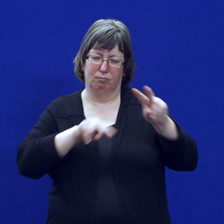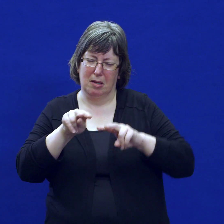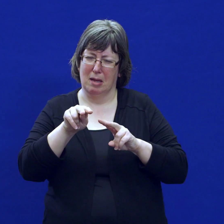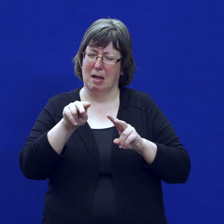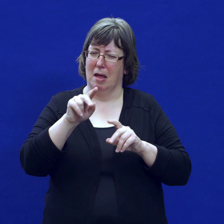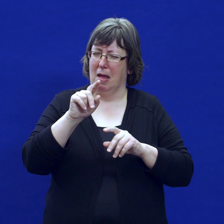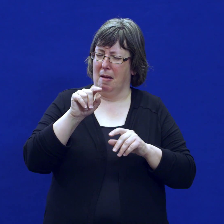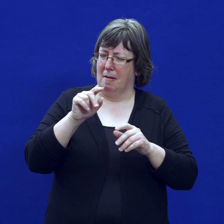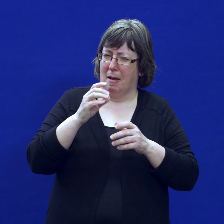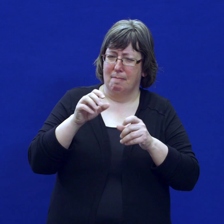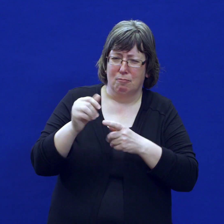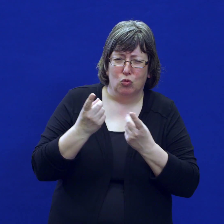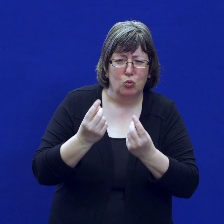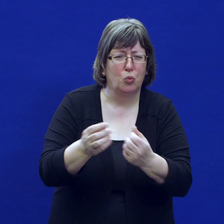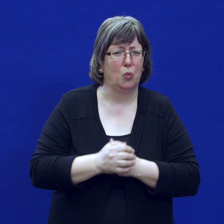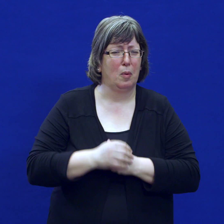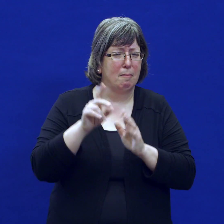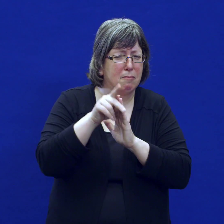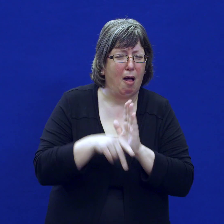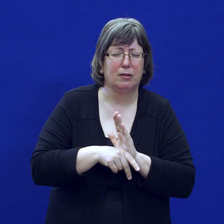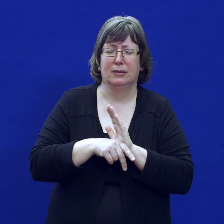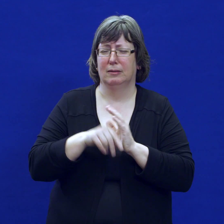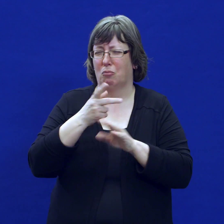policies, practices and other requirements to